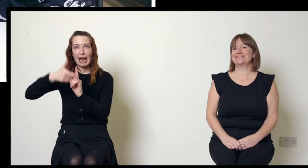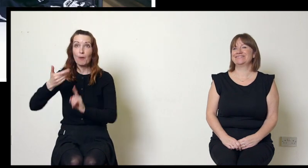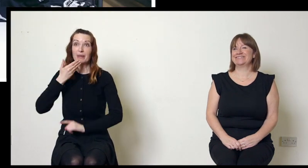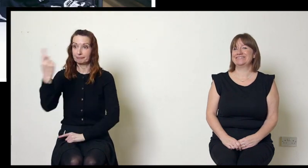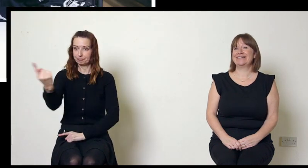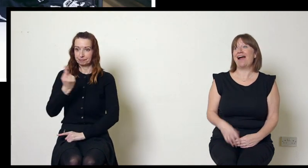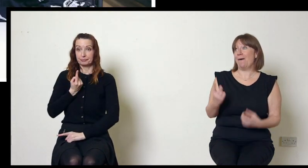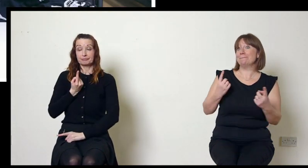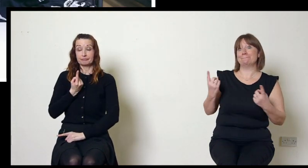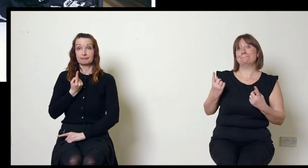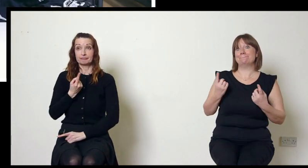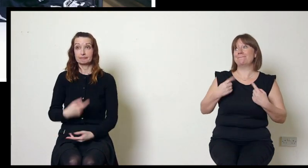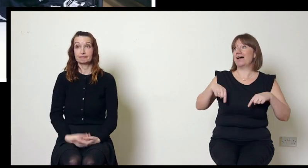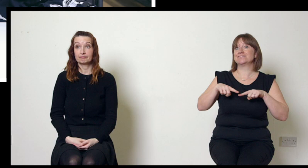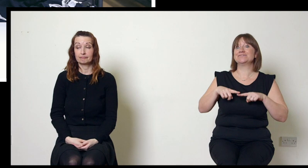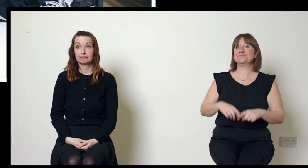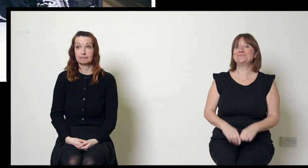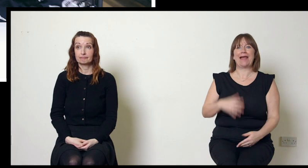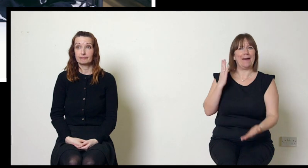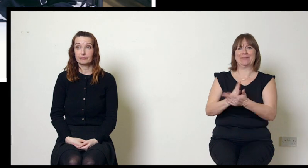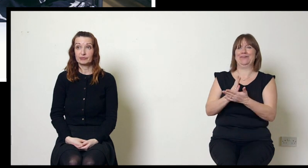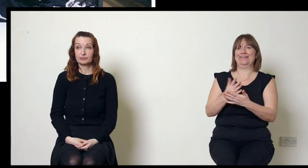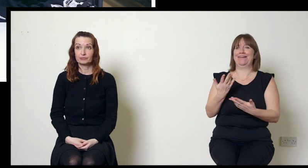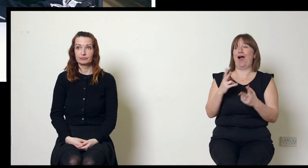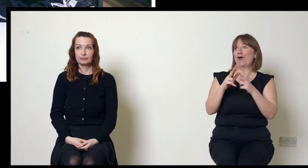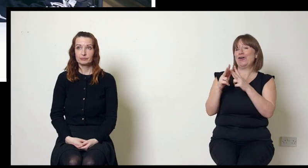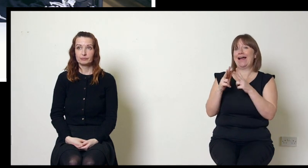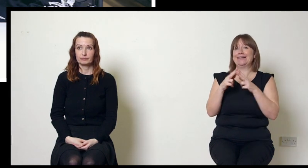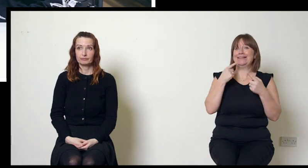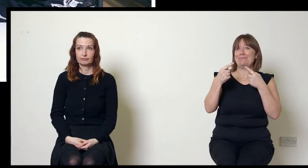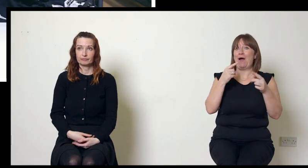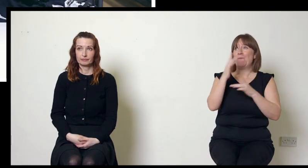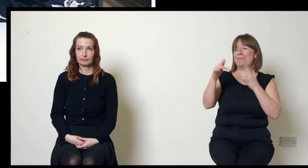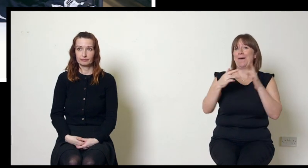Come to us. Yeah absolutely. Yeah. All our contact details are on our website peterboroughpresents.org